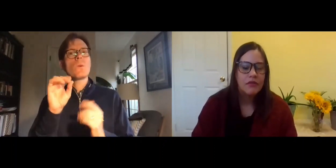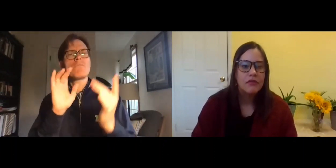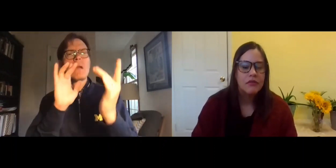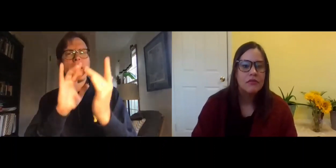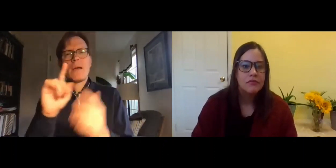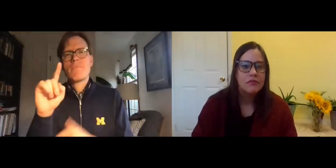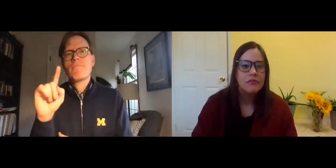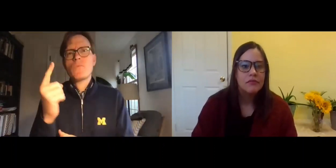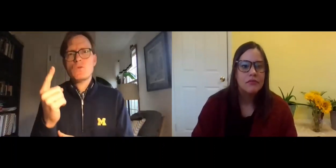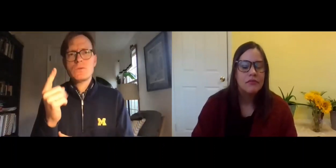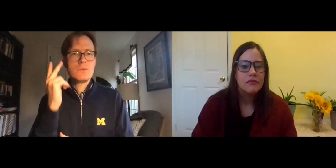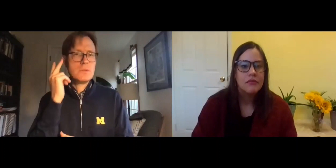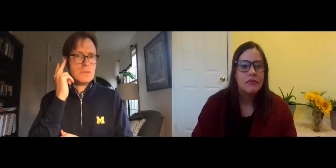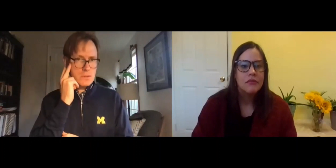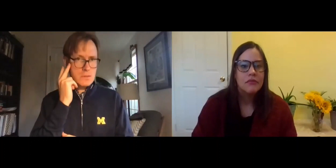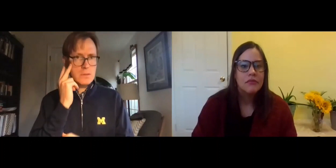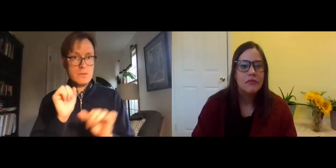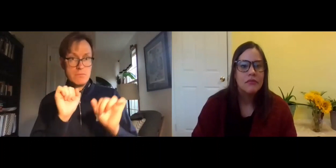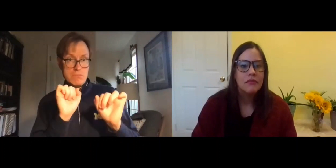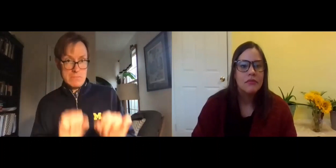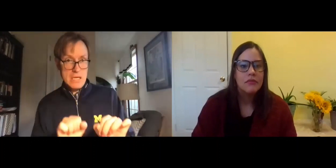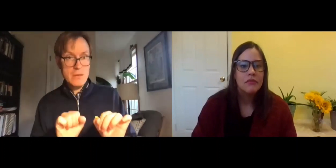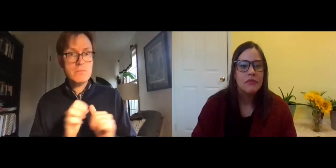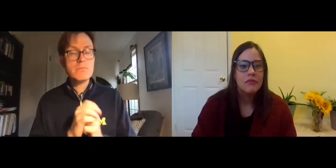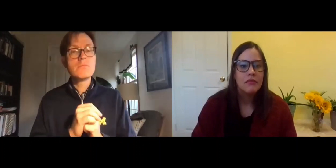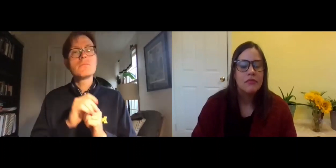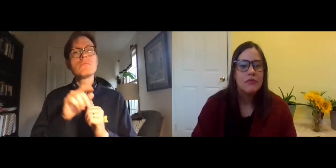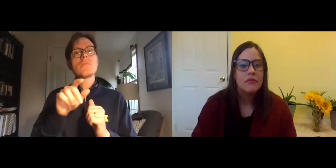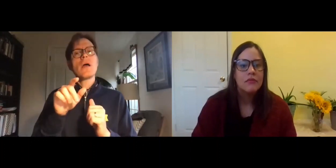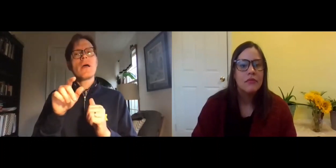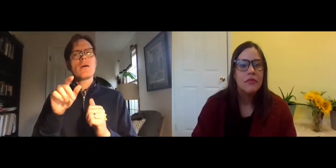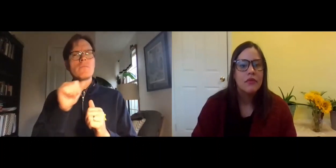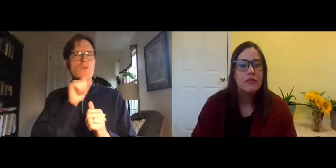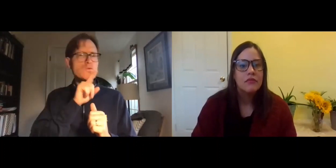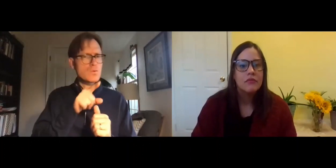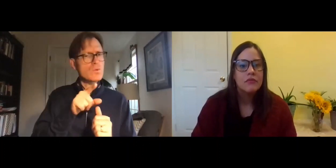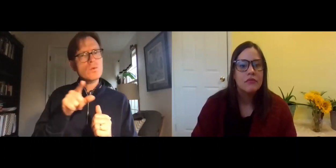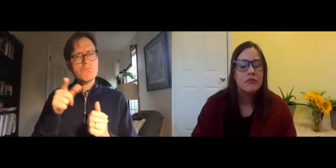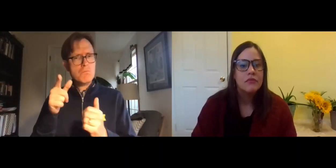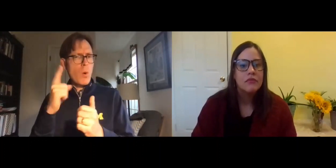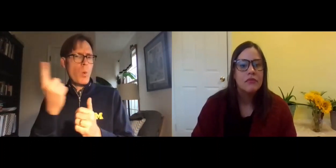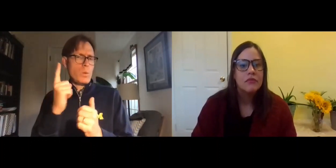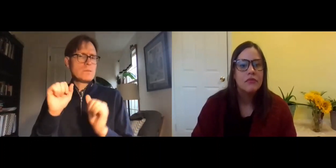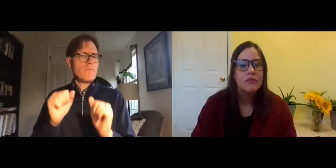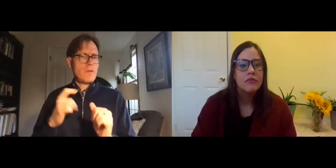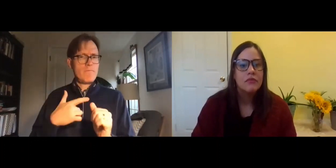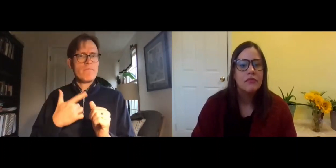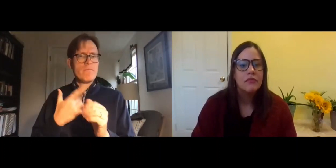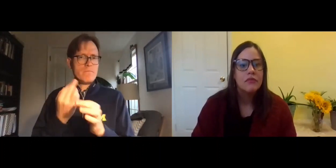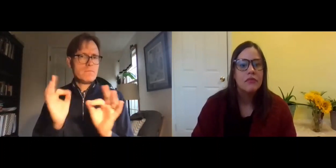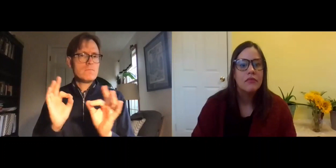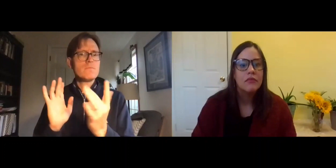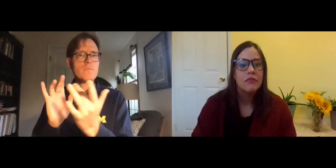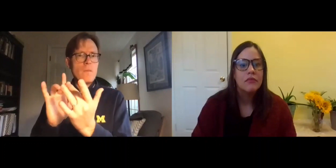testing site because there's some limited resources right now.